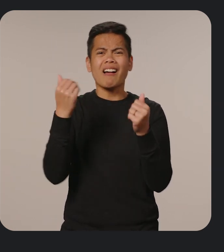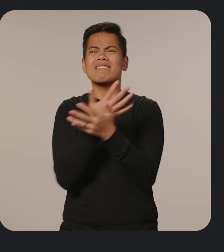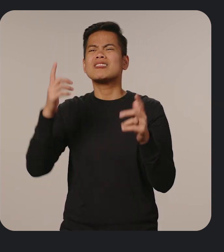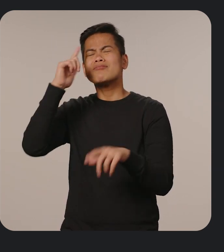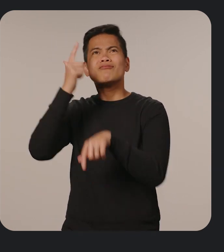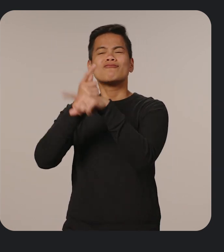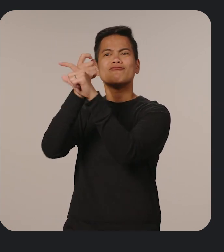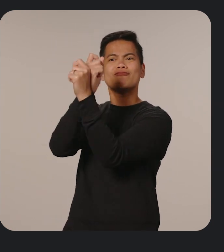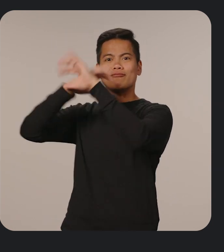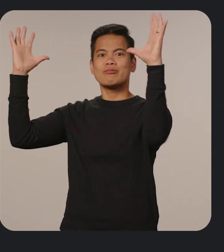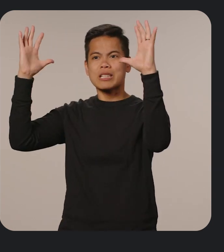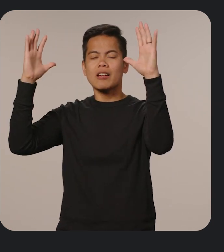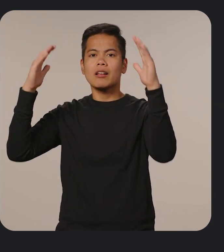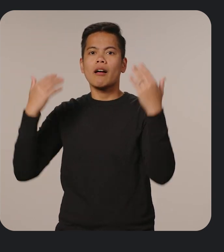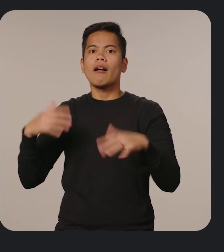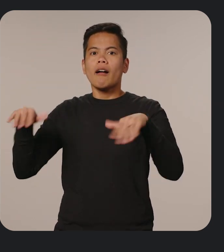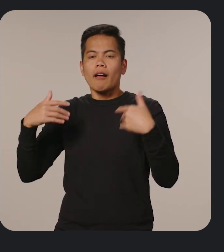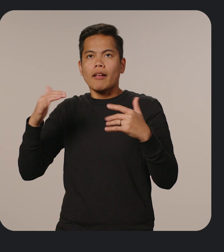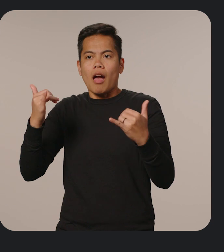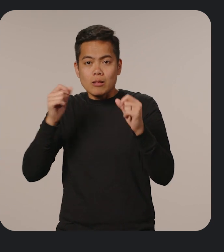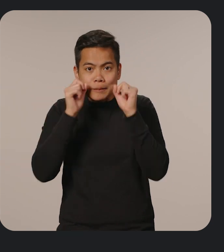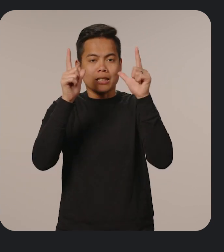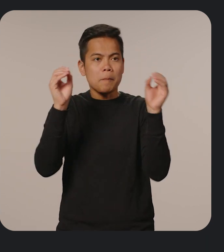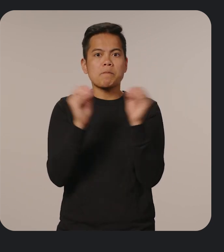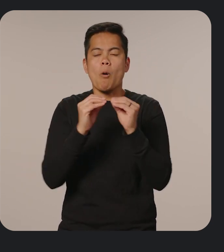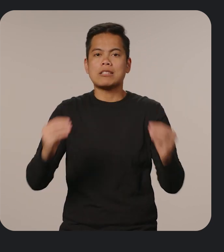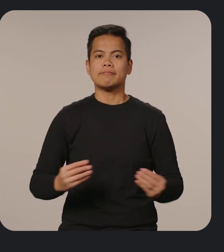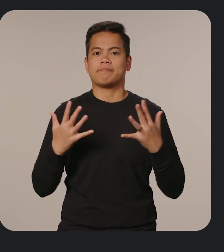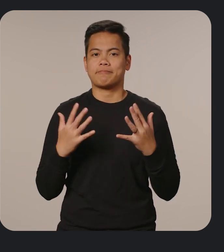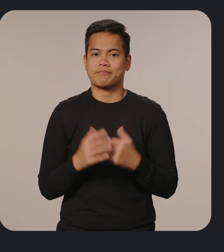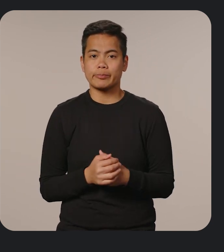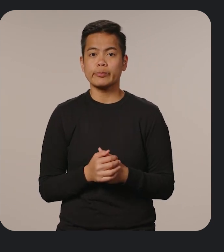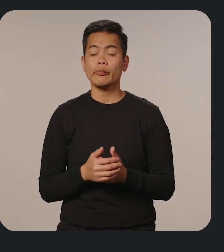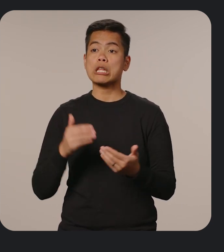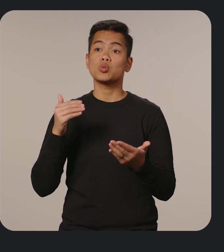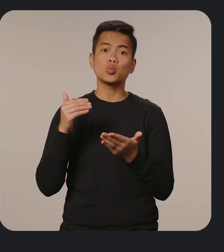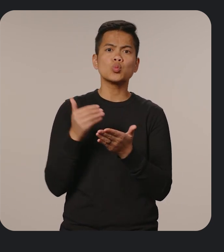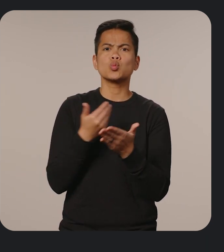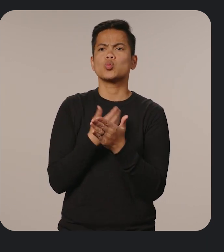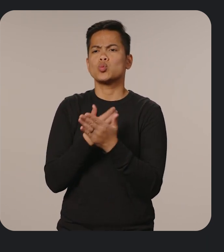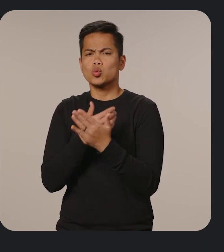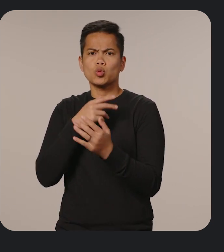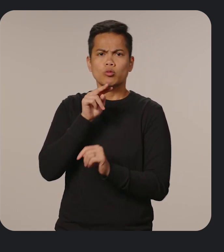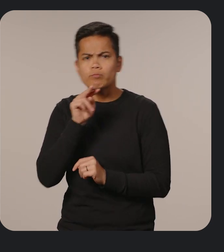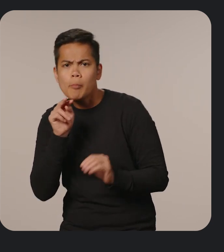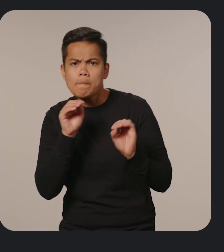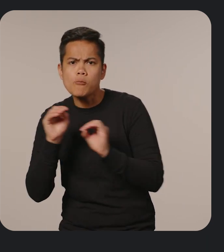that we're familiar with in the physical world, which means more expressive and more natural movement built into our system.